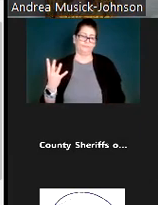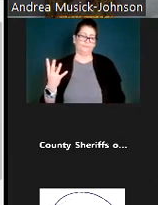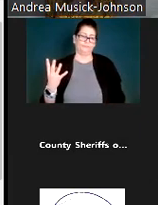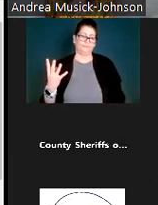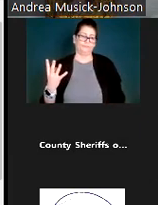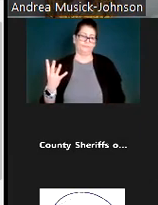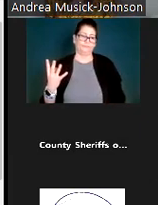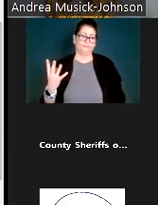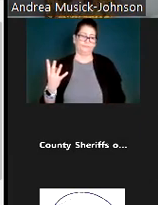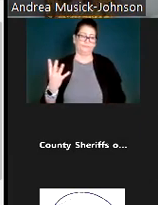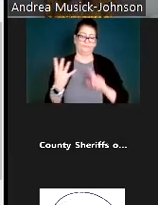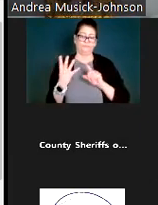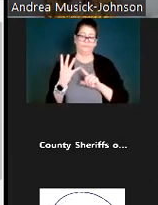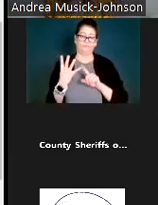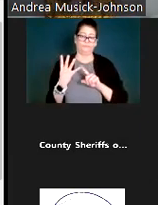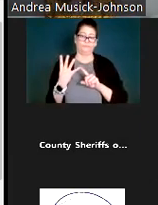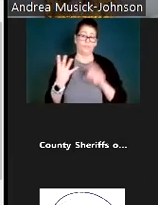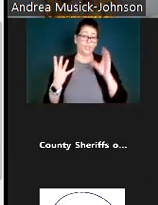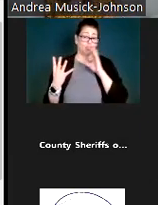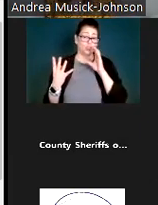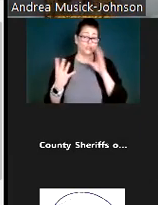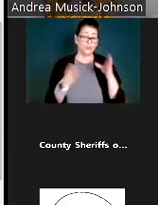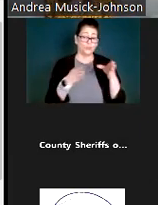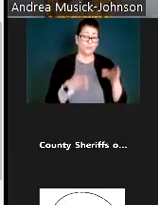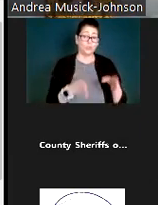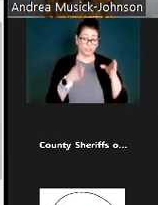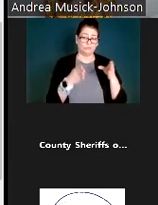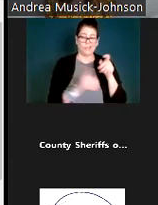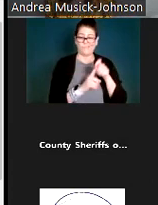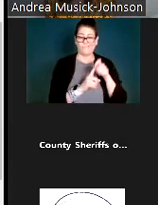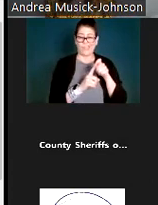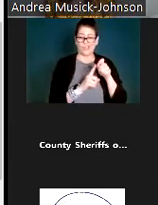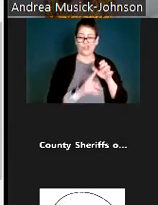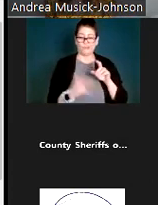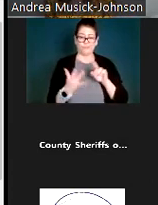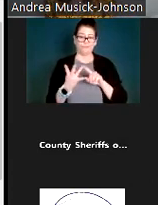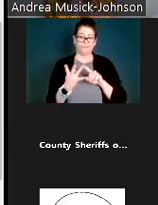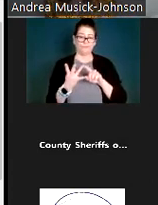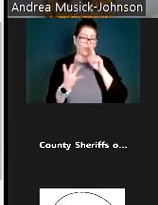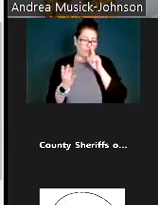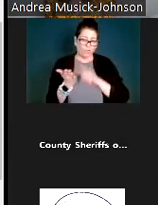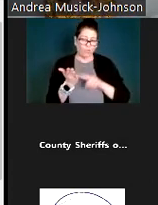You can search for someone, an offender. You can look up registrations that you have